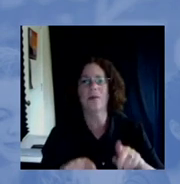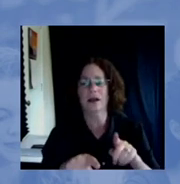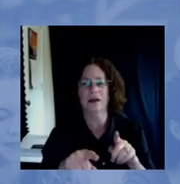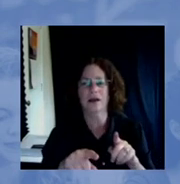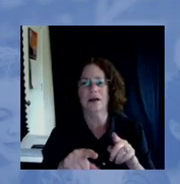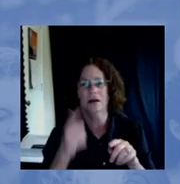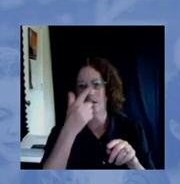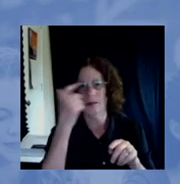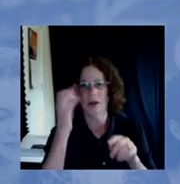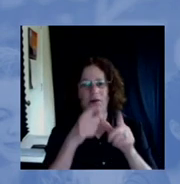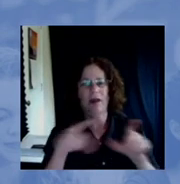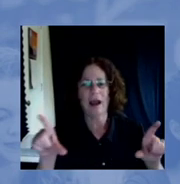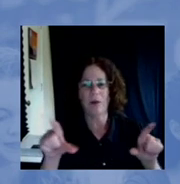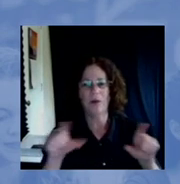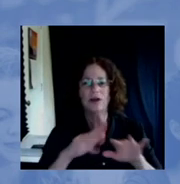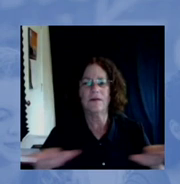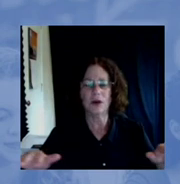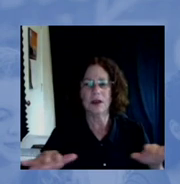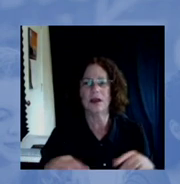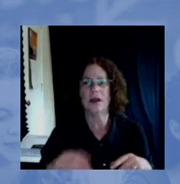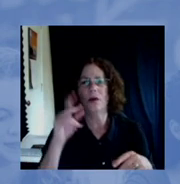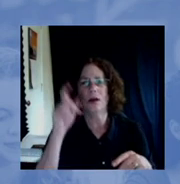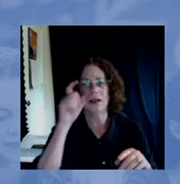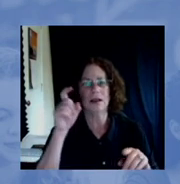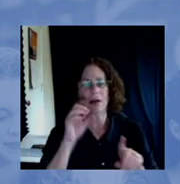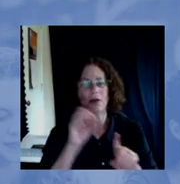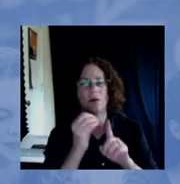DIVERSITY OR SEXUAL ORIENTATION, THERE'S SO MUCH TO IT.